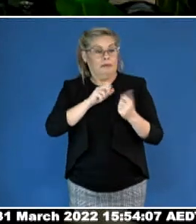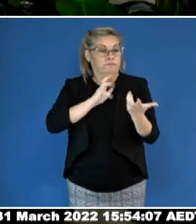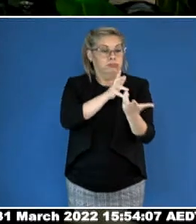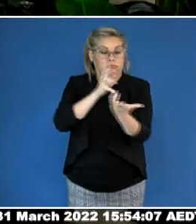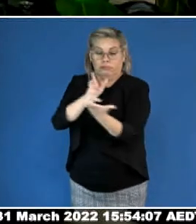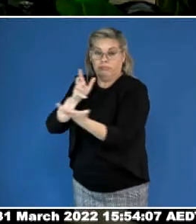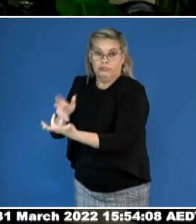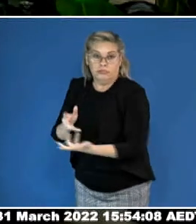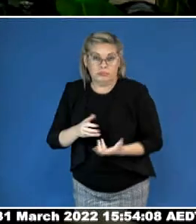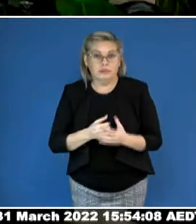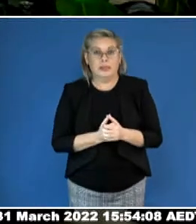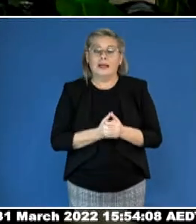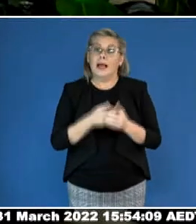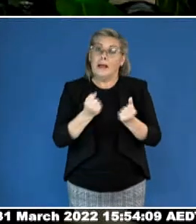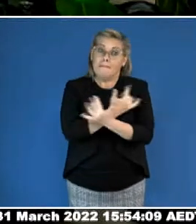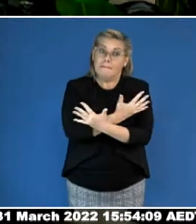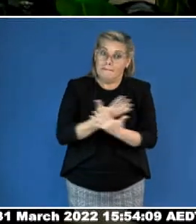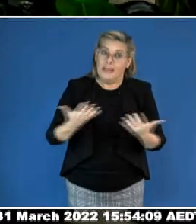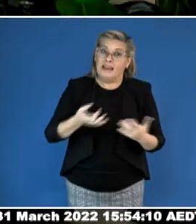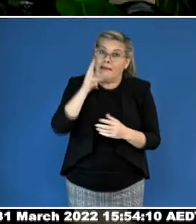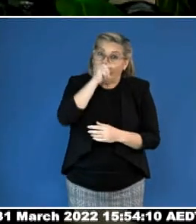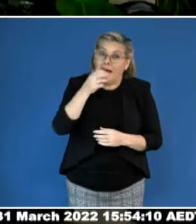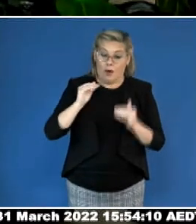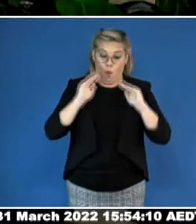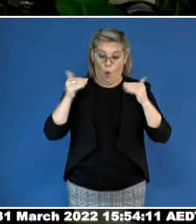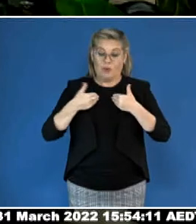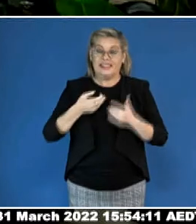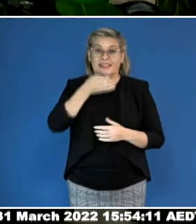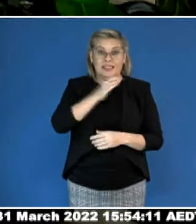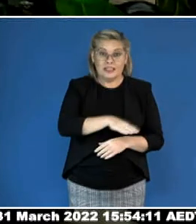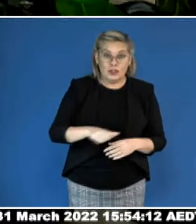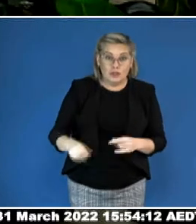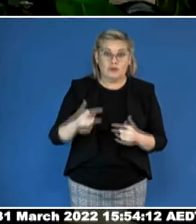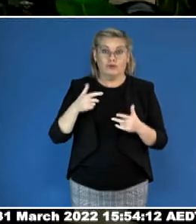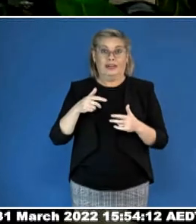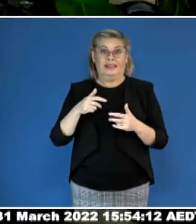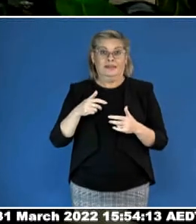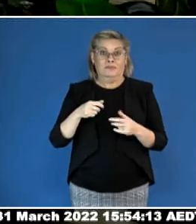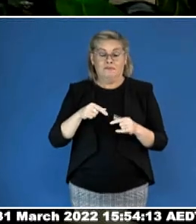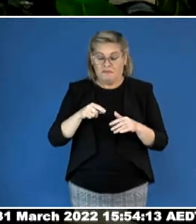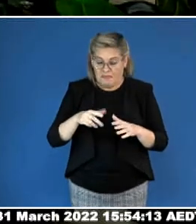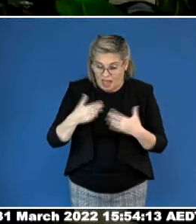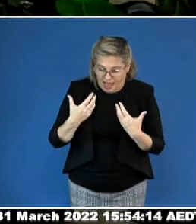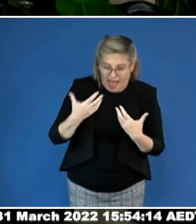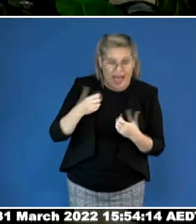some autistic children receive in their early year, which goes on to have such an impact on how they experience the world as adults.